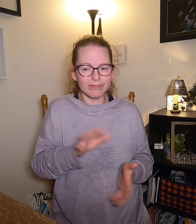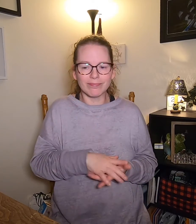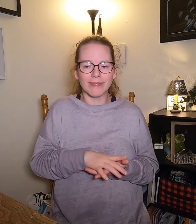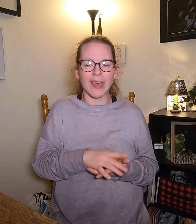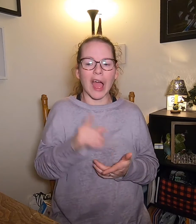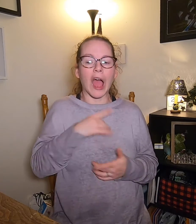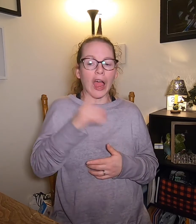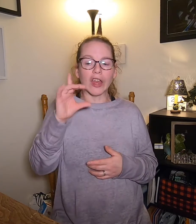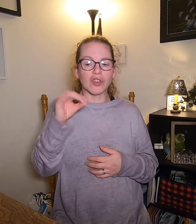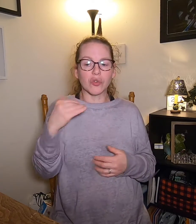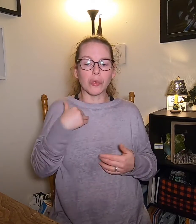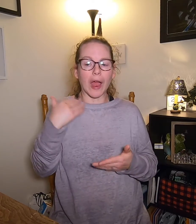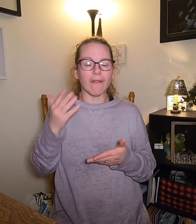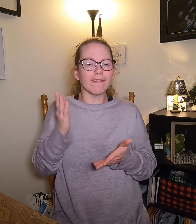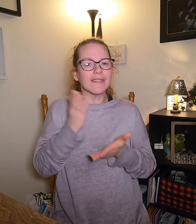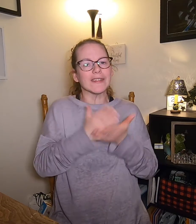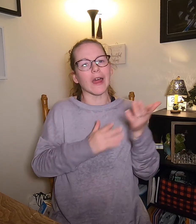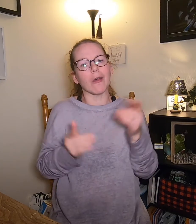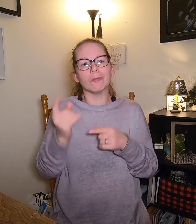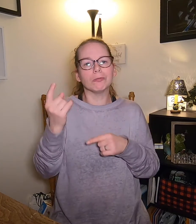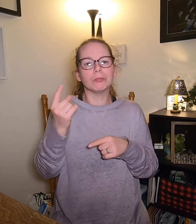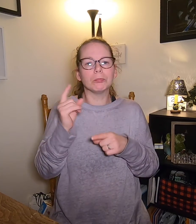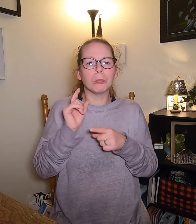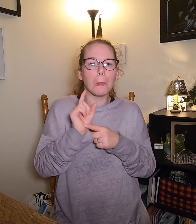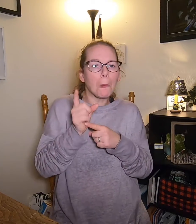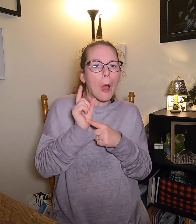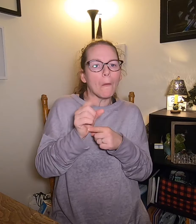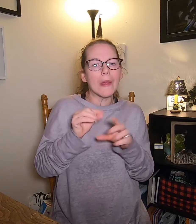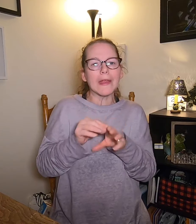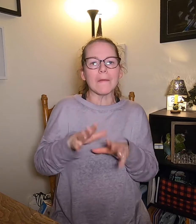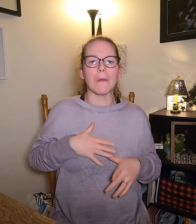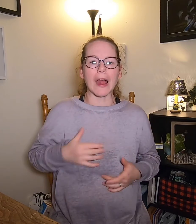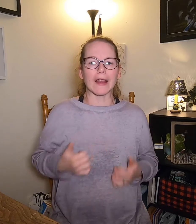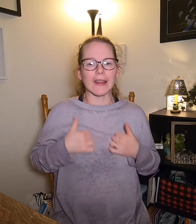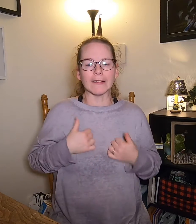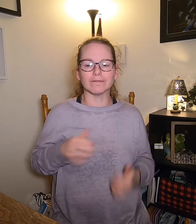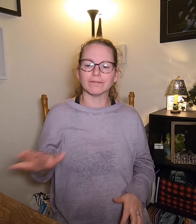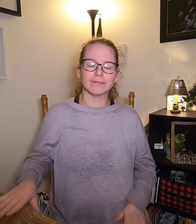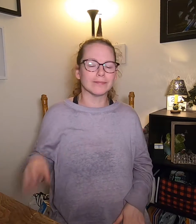I do have some moments in a situation where,